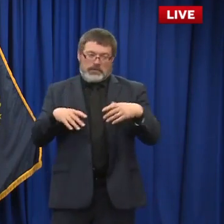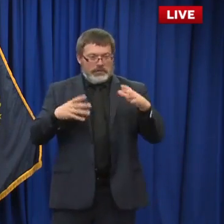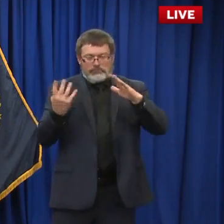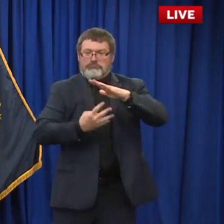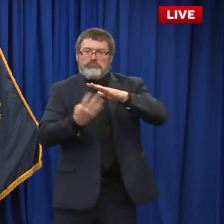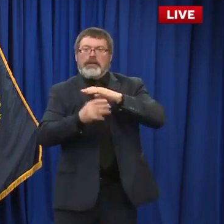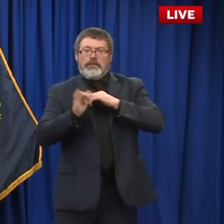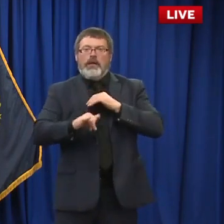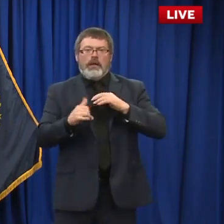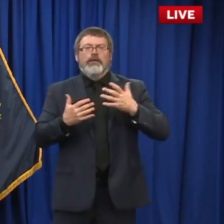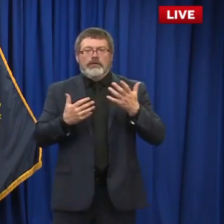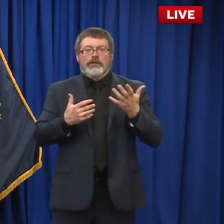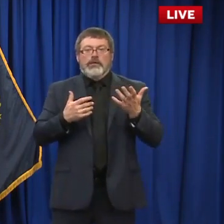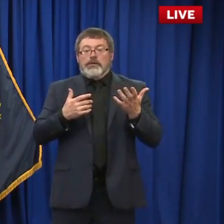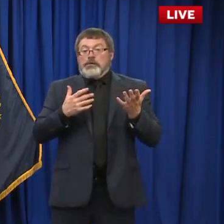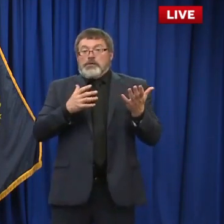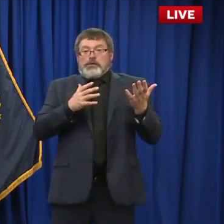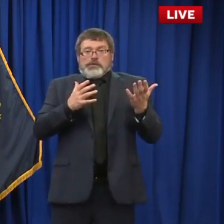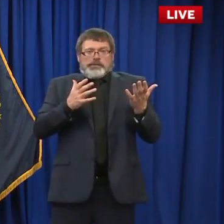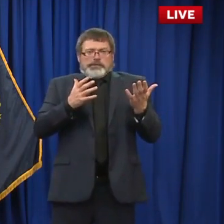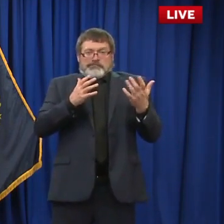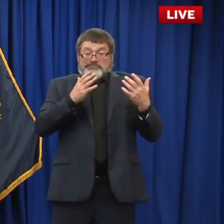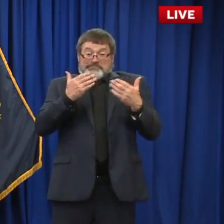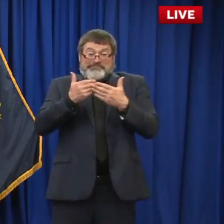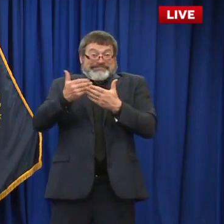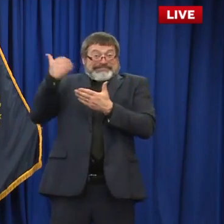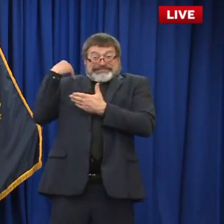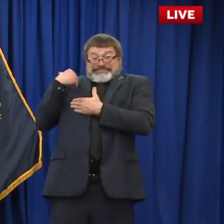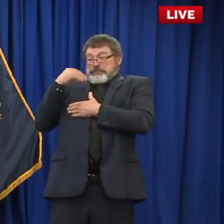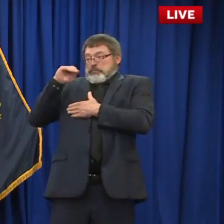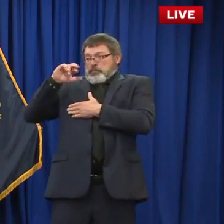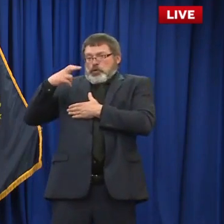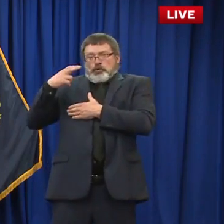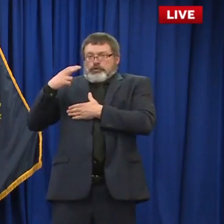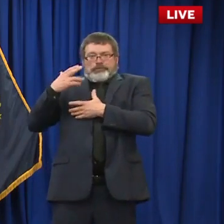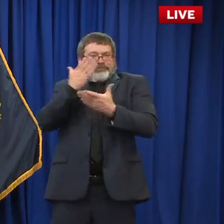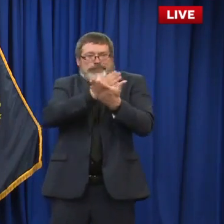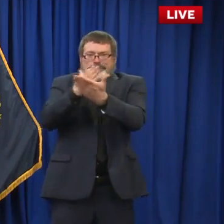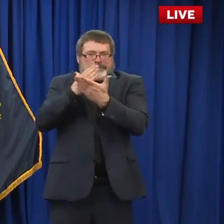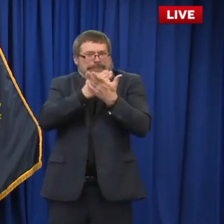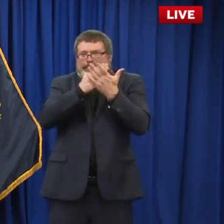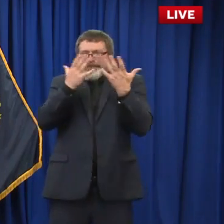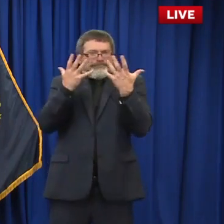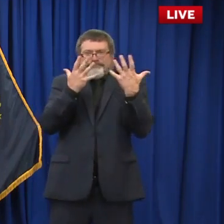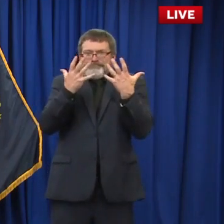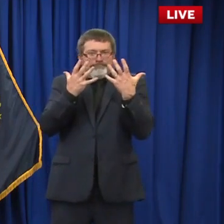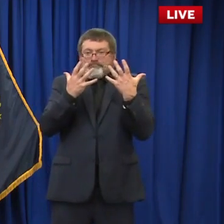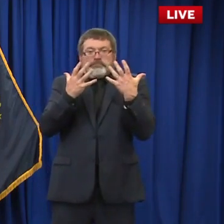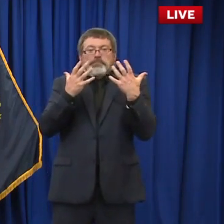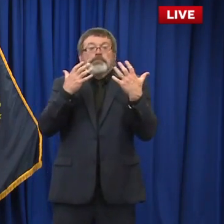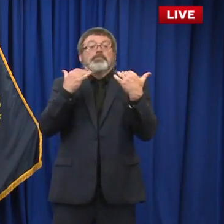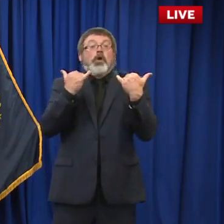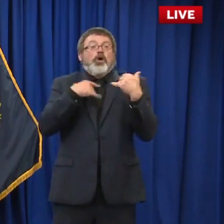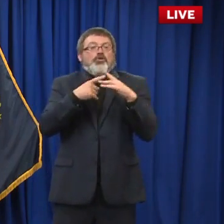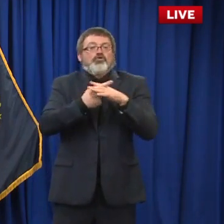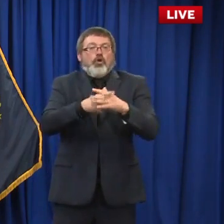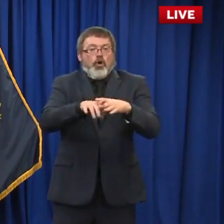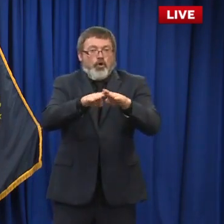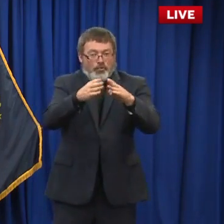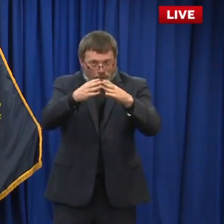WE'RE SEEING MORE AND MORE PEOPLE ALL THE TIME AND WE'RE SEEING THE DEPRESSED NUMBERS THAT WE SAW OF PEOPLE NOT COMING IN TO SOME OF THOSE FACILITIES IN MARCH, APRIL, MAY, THOSE